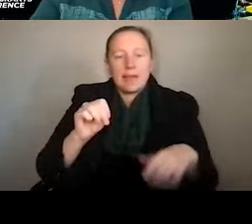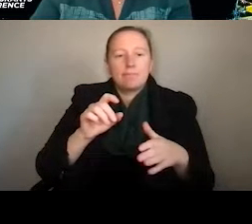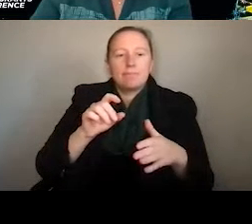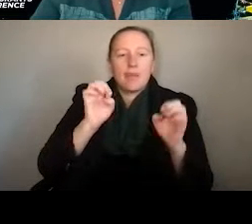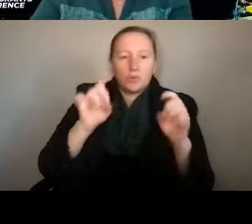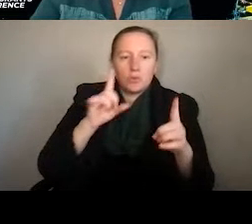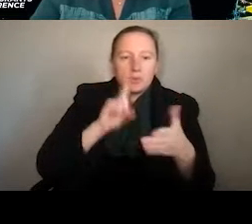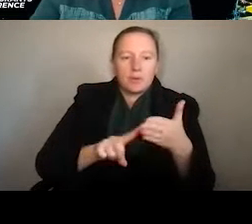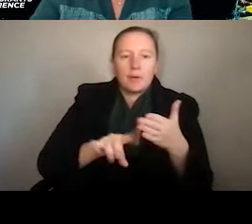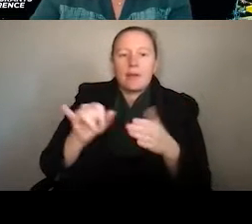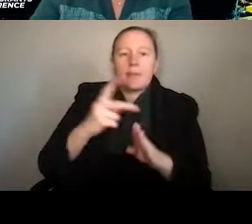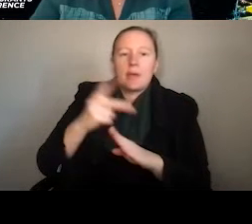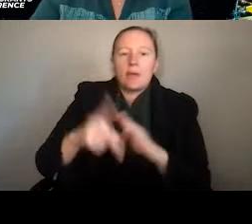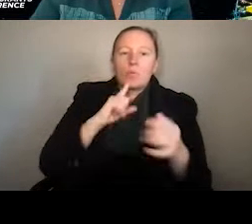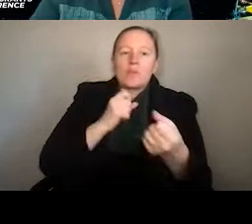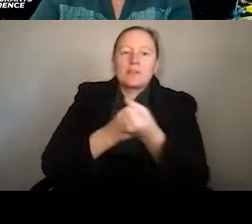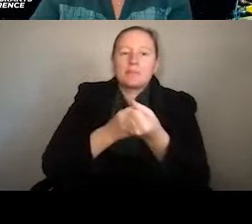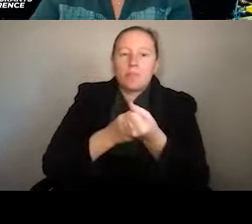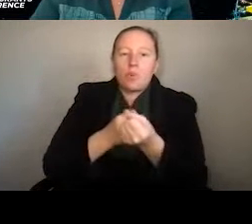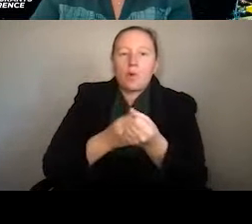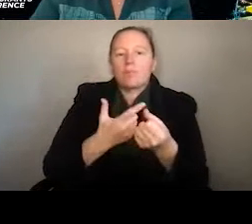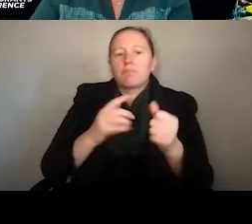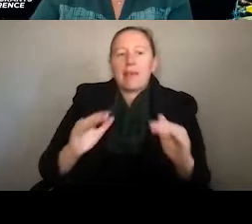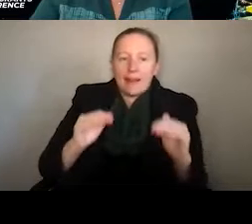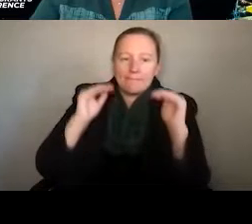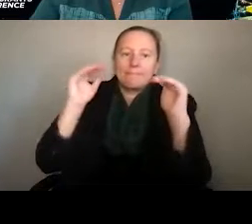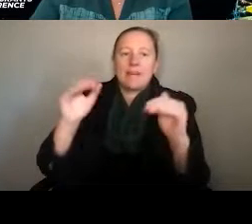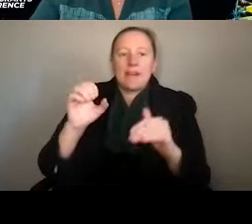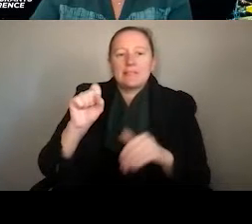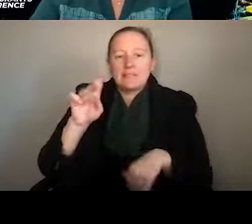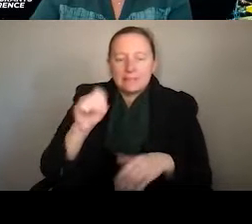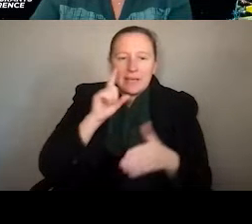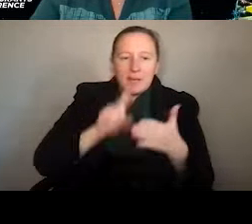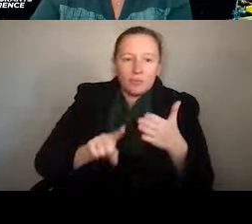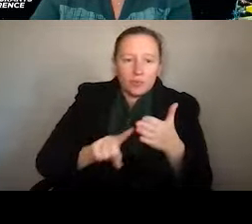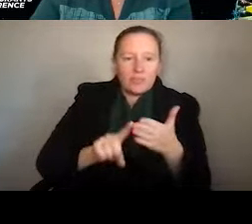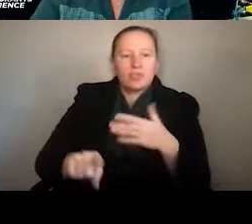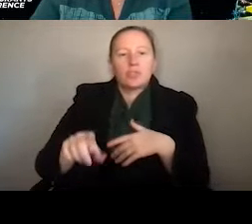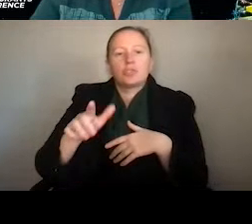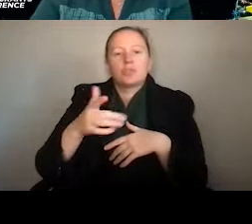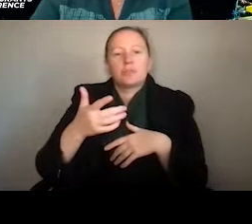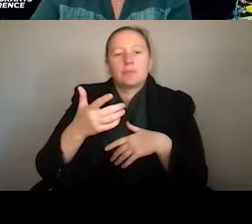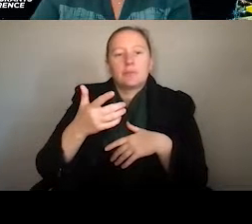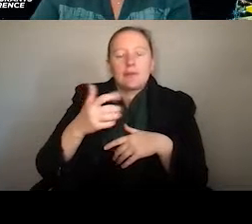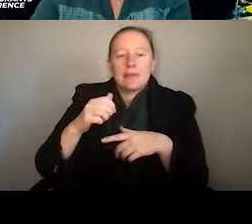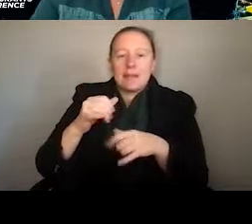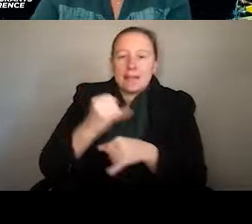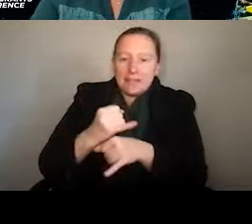will advance STEM education research, including professional development for researchers, institutional training, on the use of